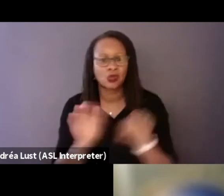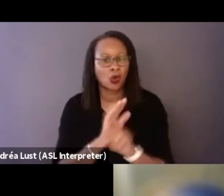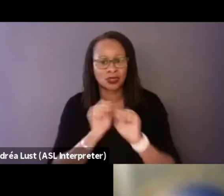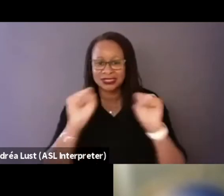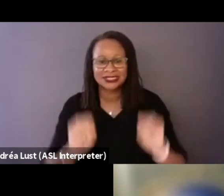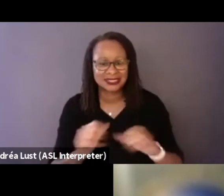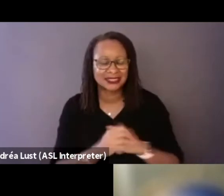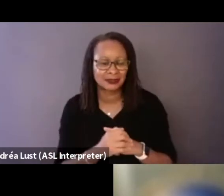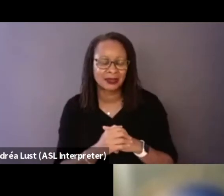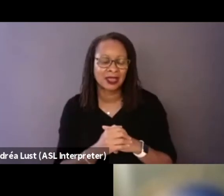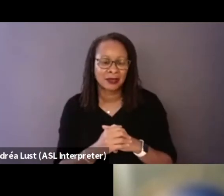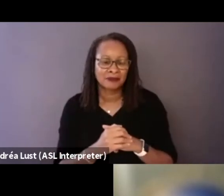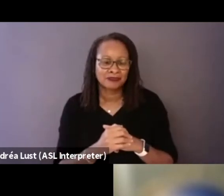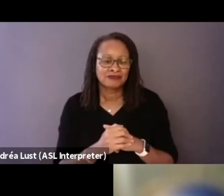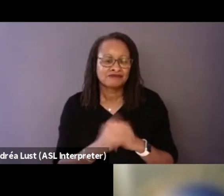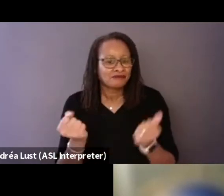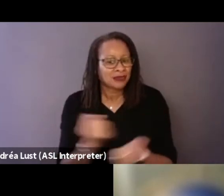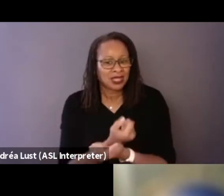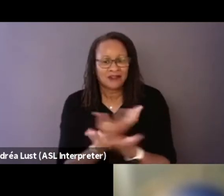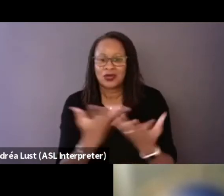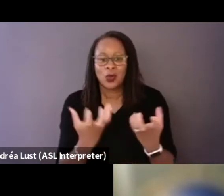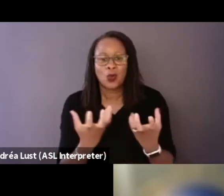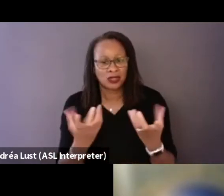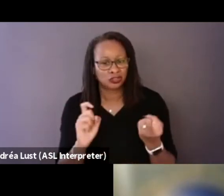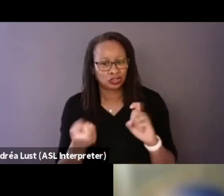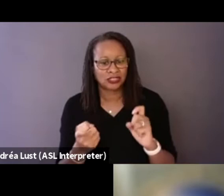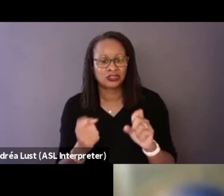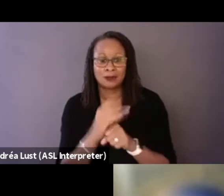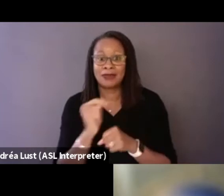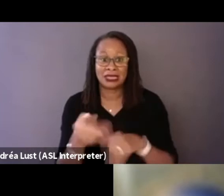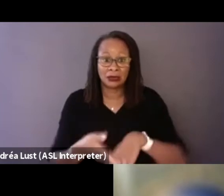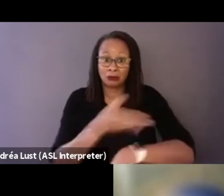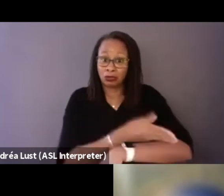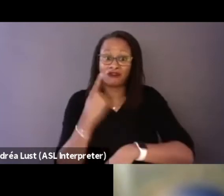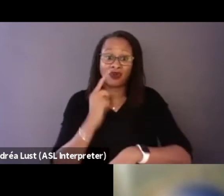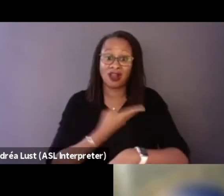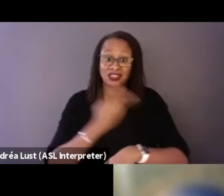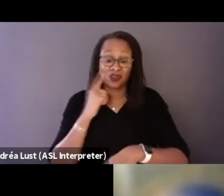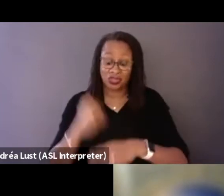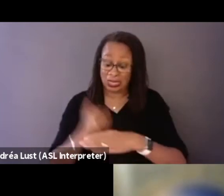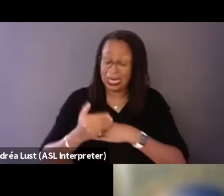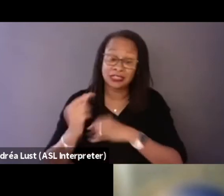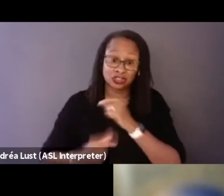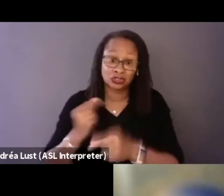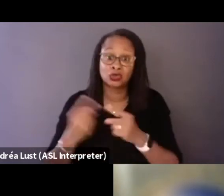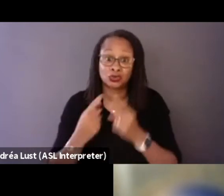and just everything you want to change to make it better, for this generation. For us to succeed, for us to have, or people of color,